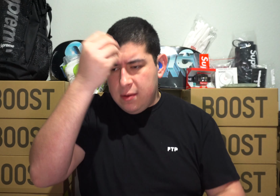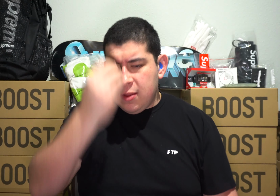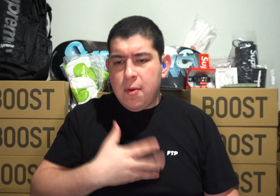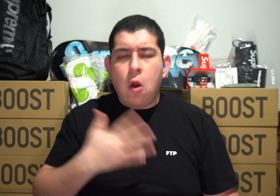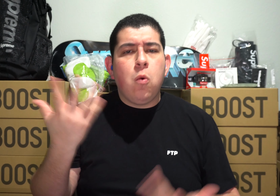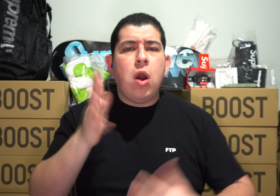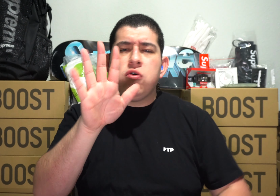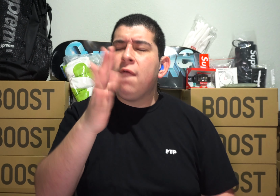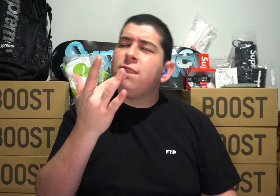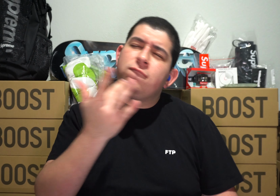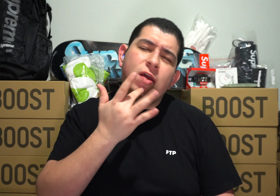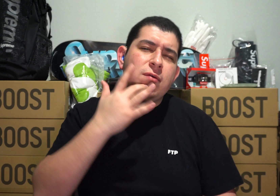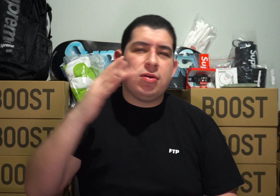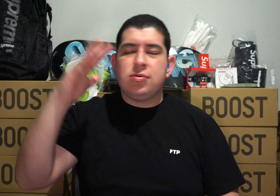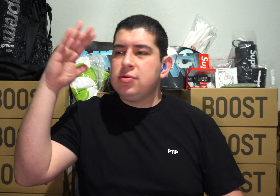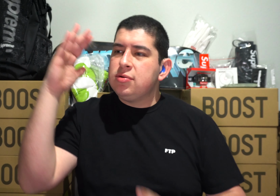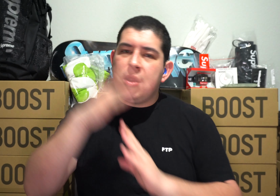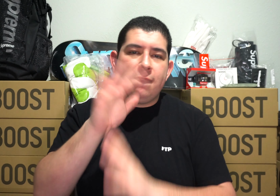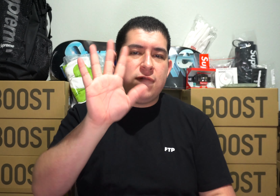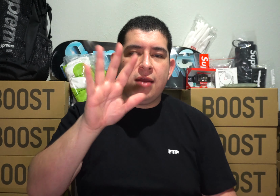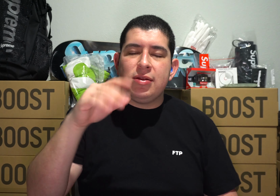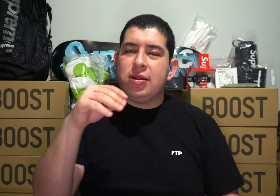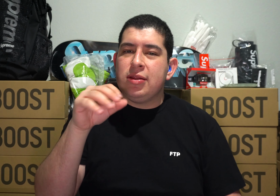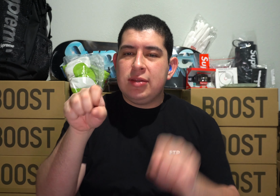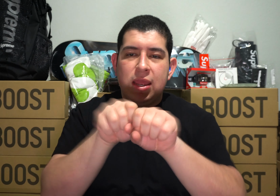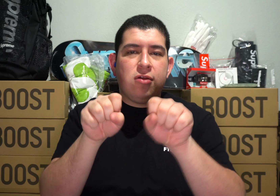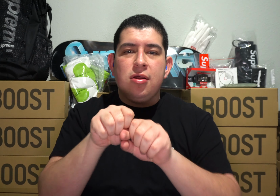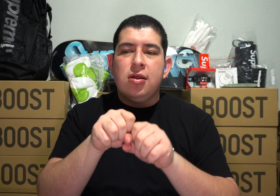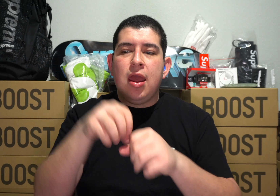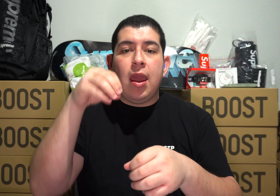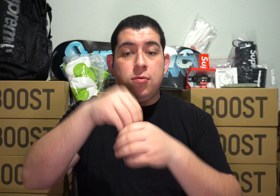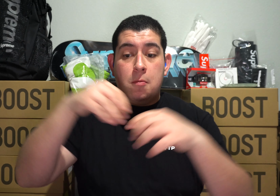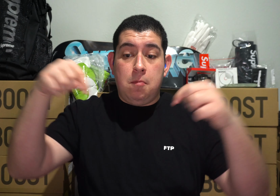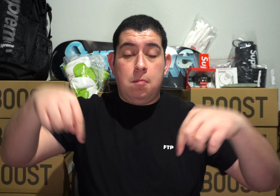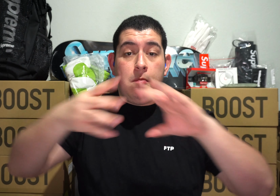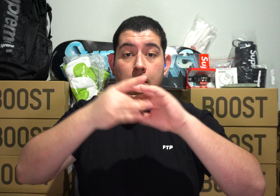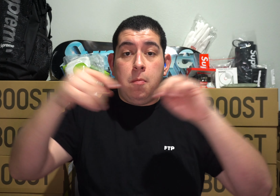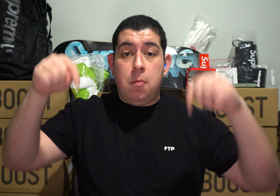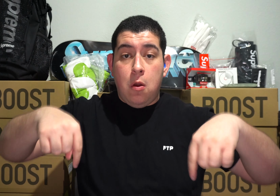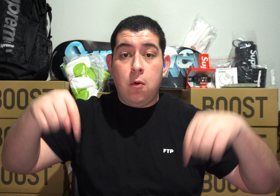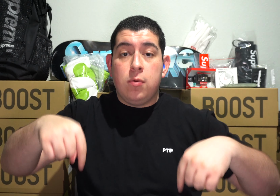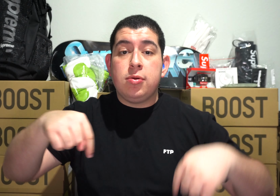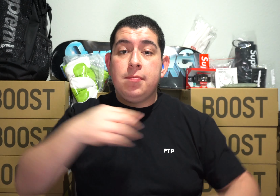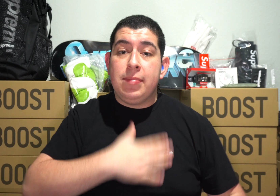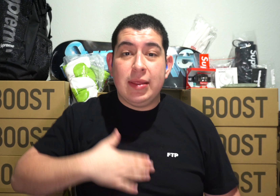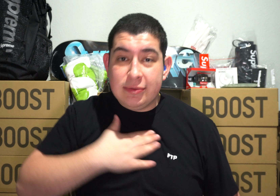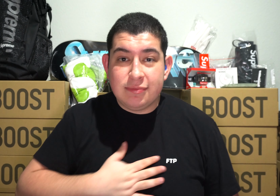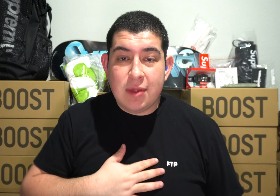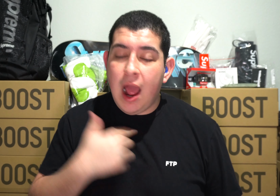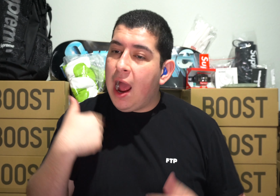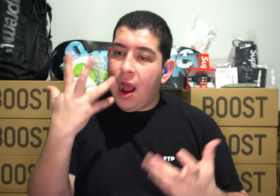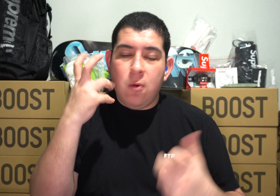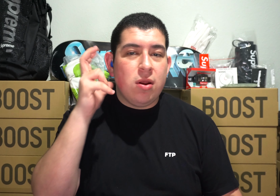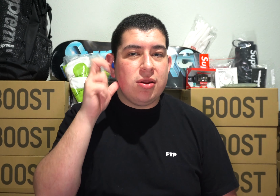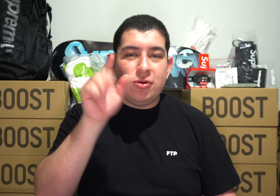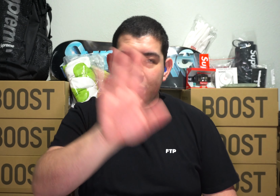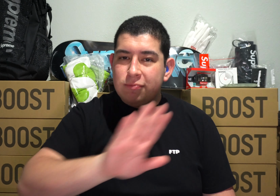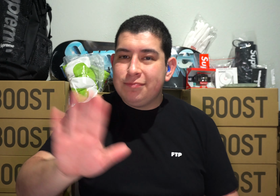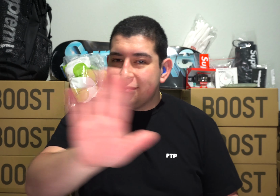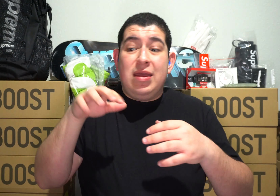Let me know what is your favorite sneakers. In a comment section below. I want to know :)